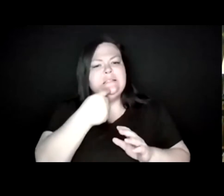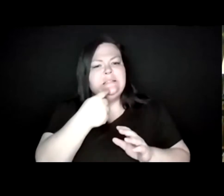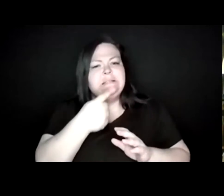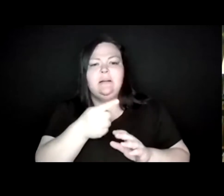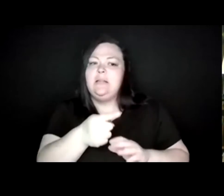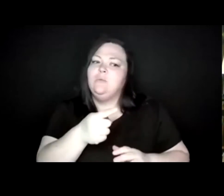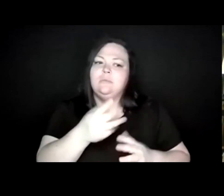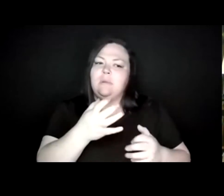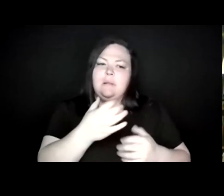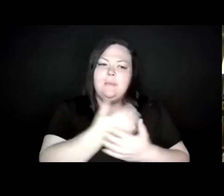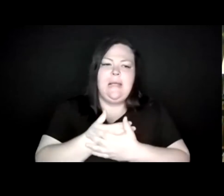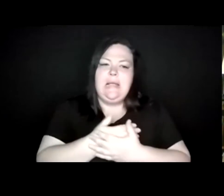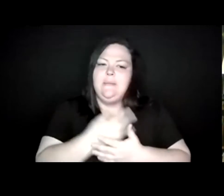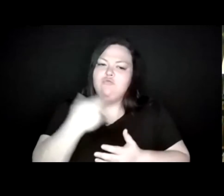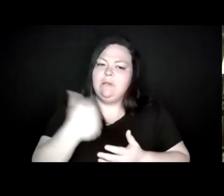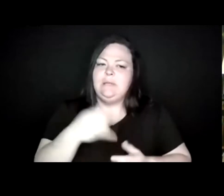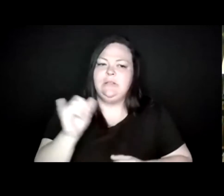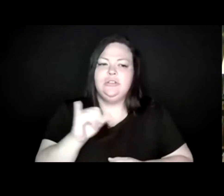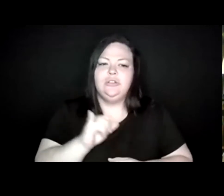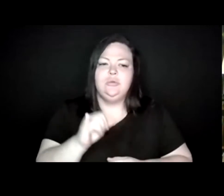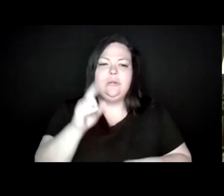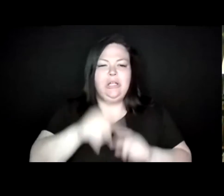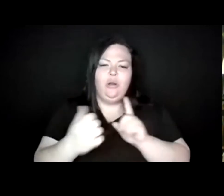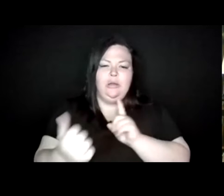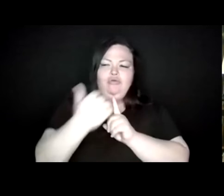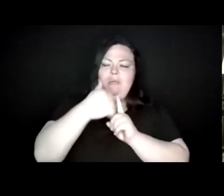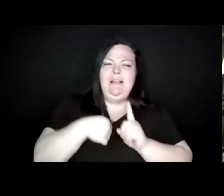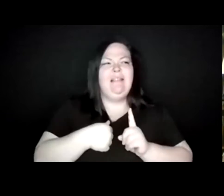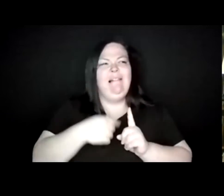and risked me, too. He couldn’t lay that trick on me, that Devil’s snuff.//